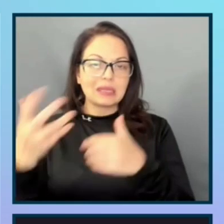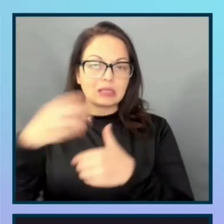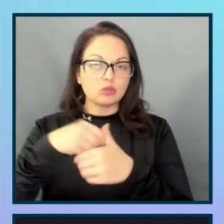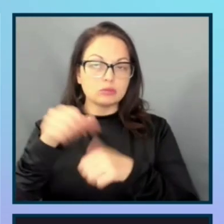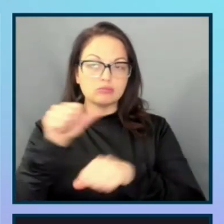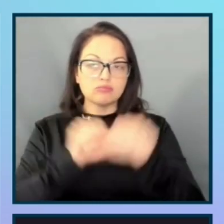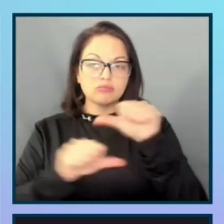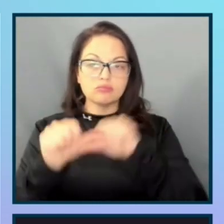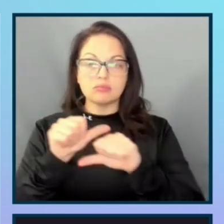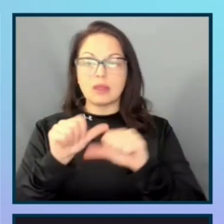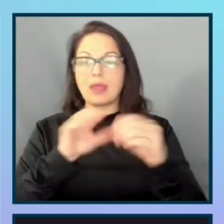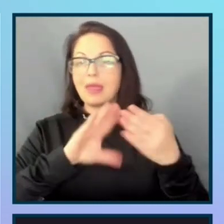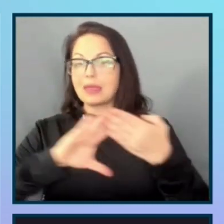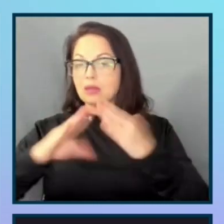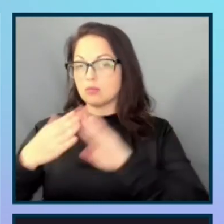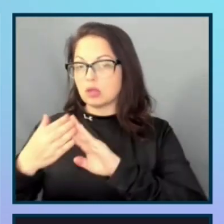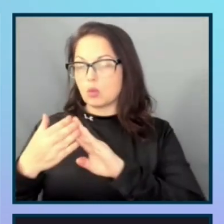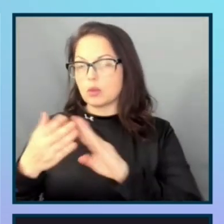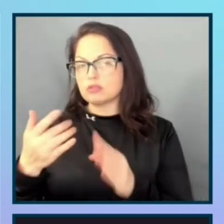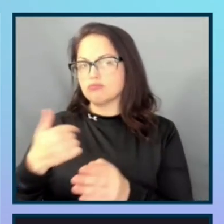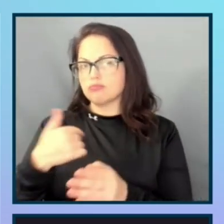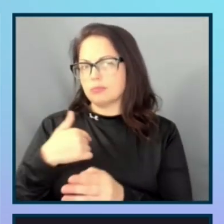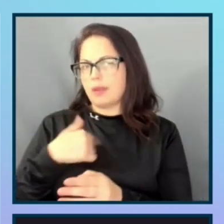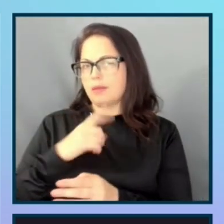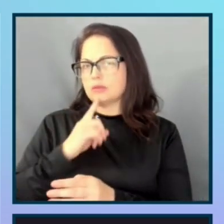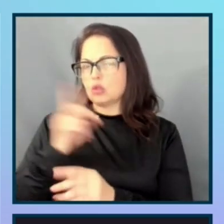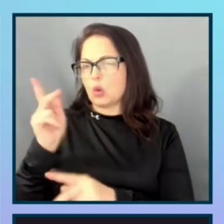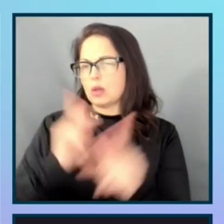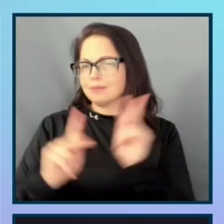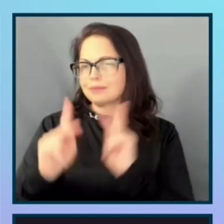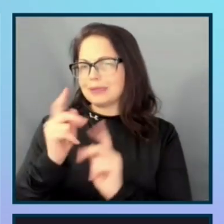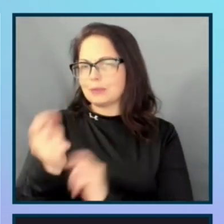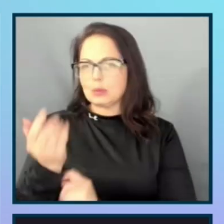which I'm sure people are familiar with. It's the medical model and the social model of disability.